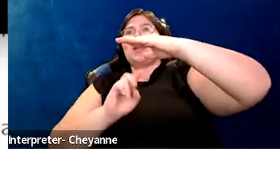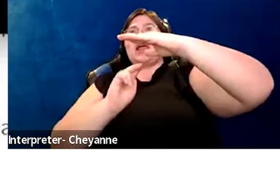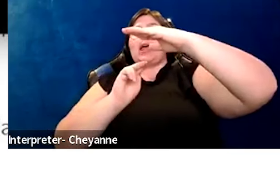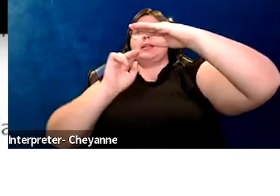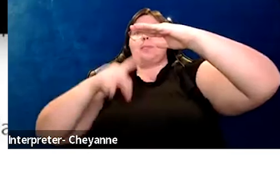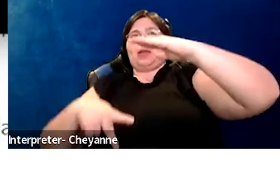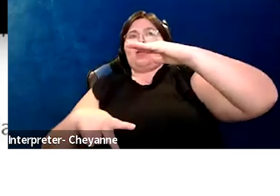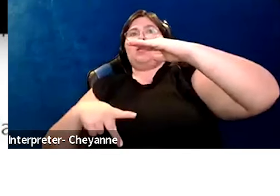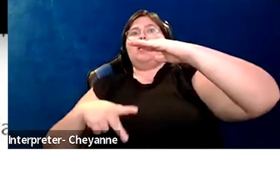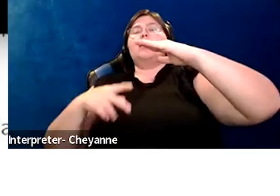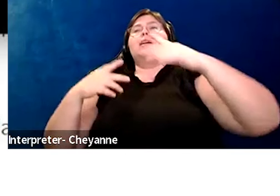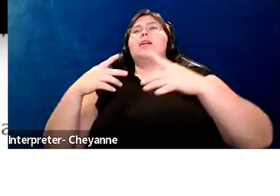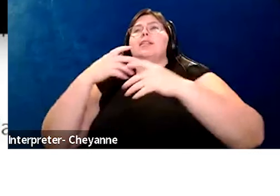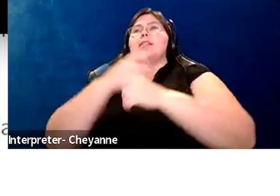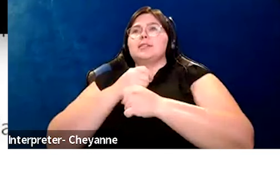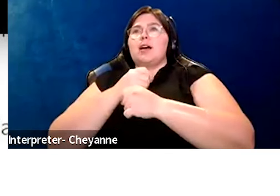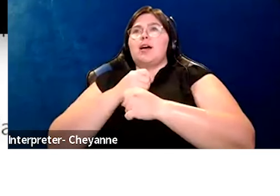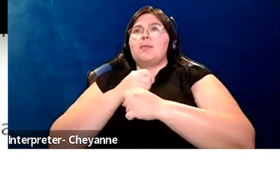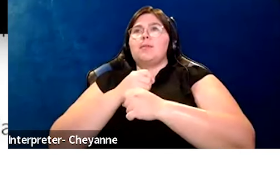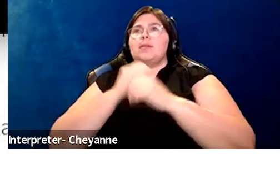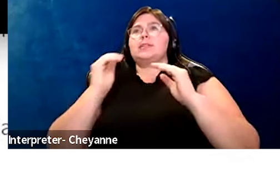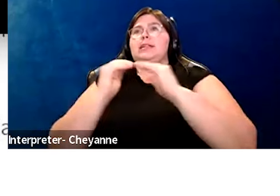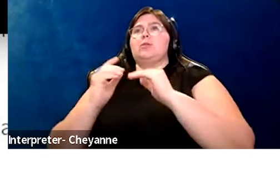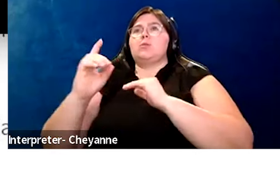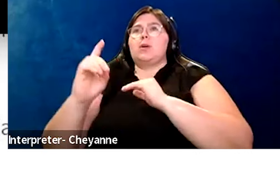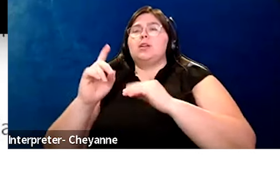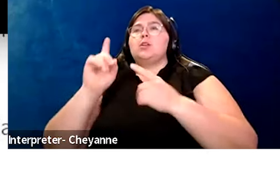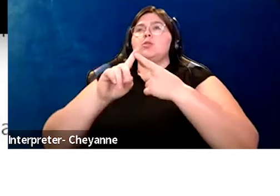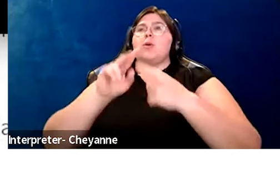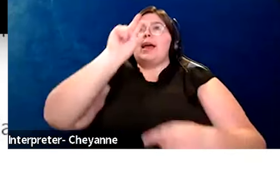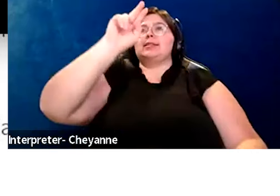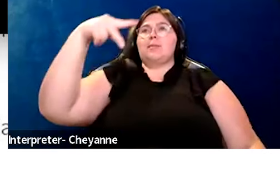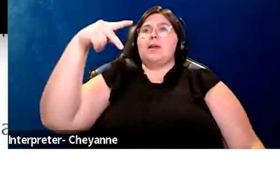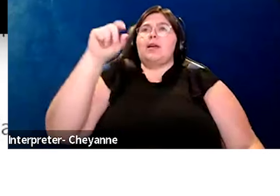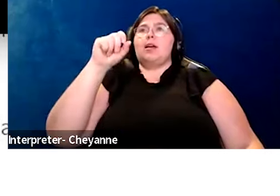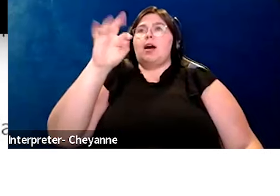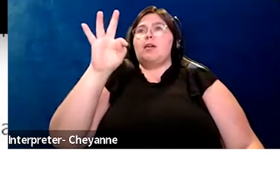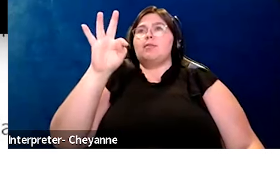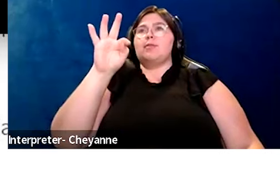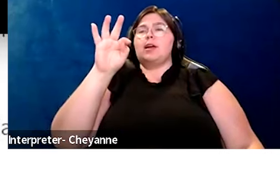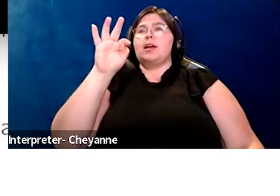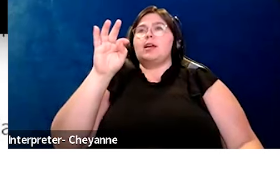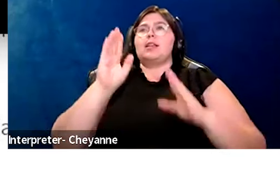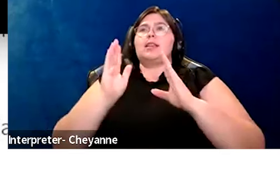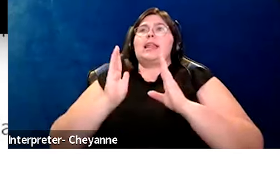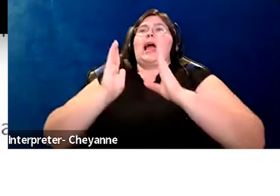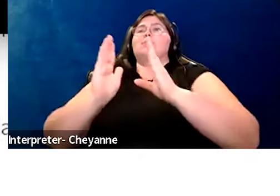The sum prone s equals 1 to n sub p of the absolute value of 5